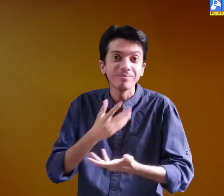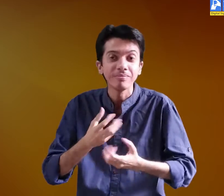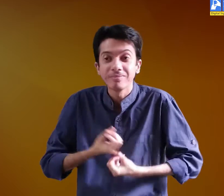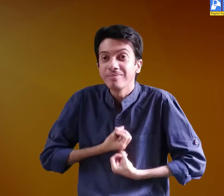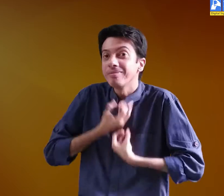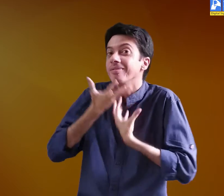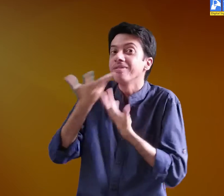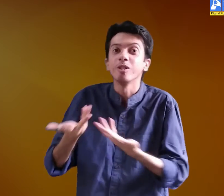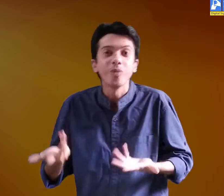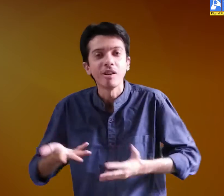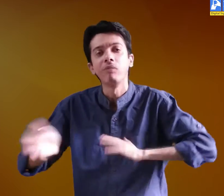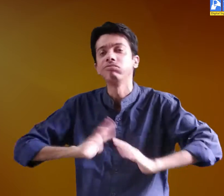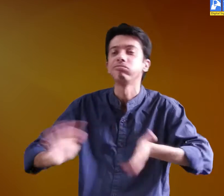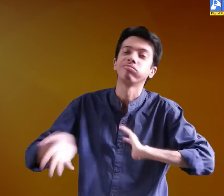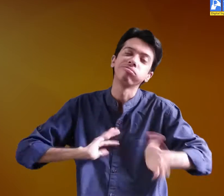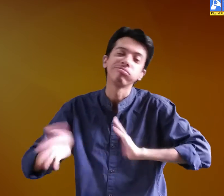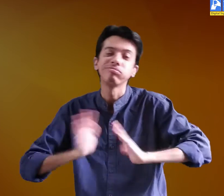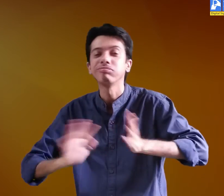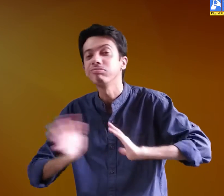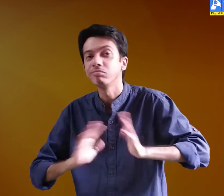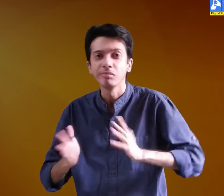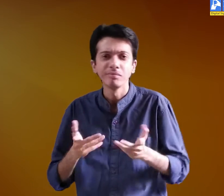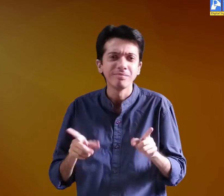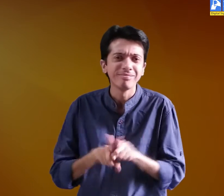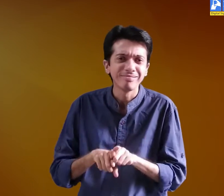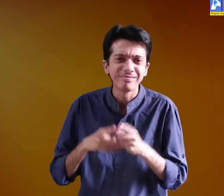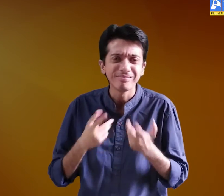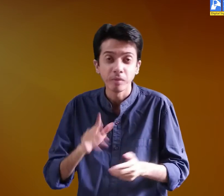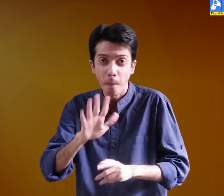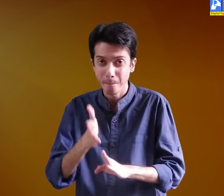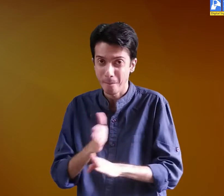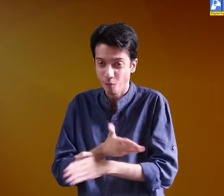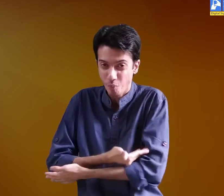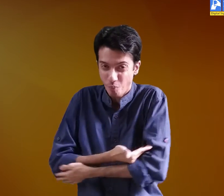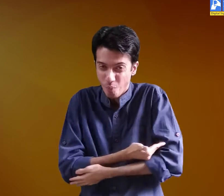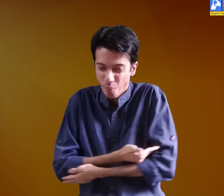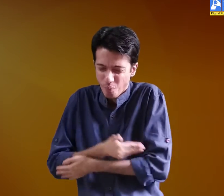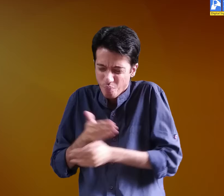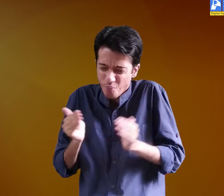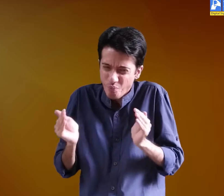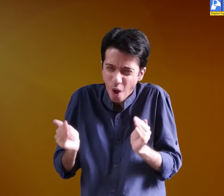language at home and eventually after few months a deaf child also uses sign language when he